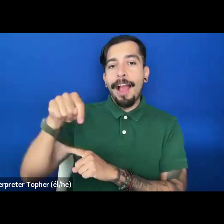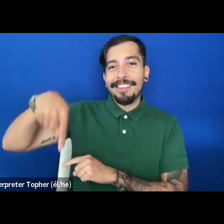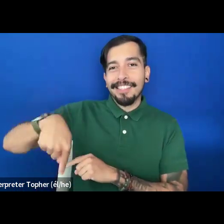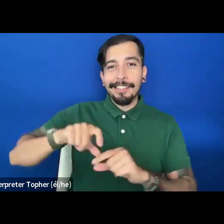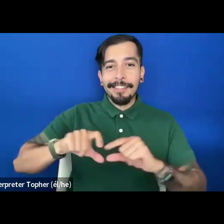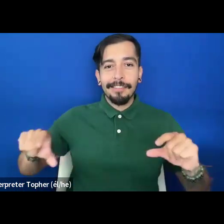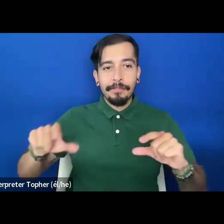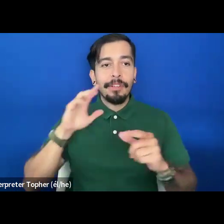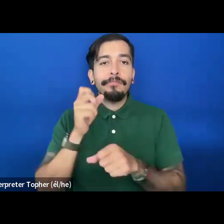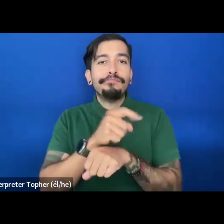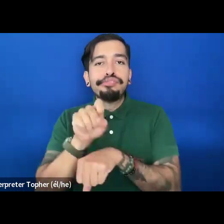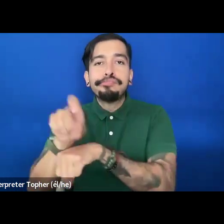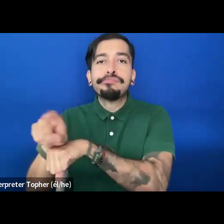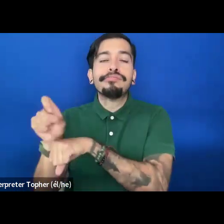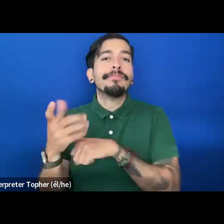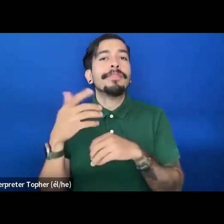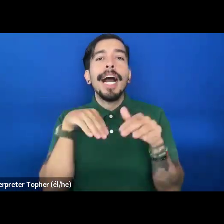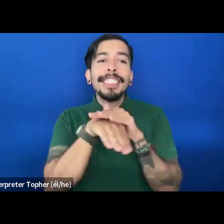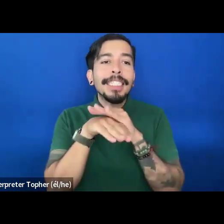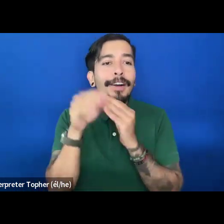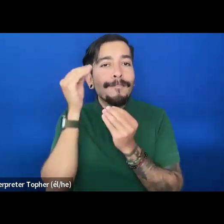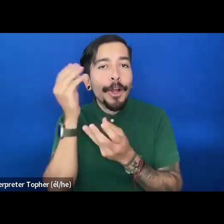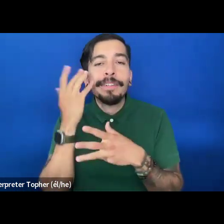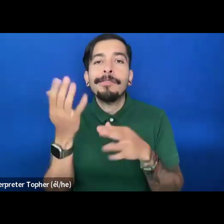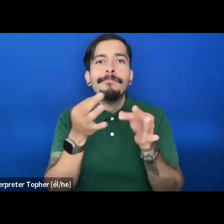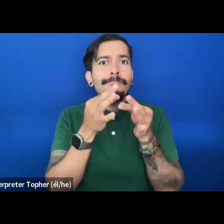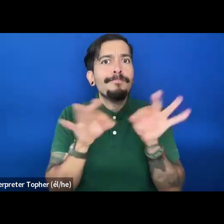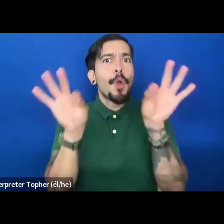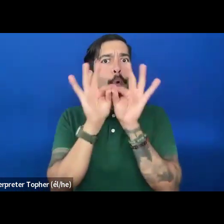If you'd like to participate, you can use the Emoji buttons,